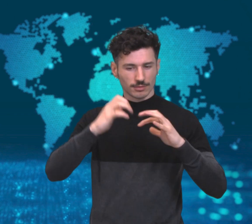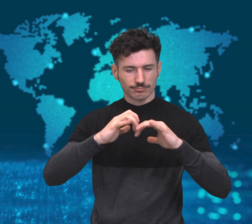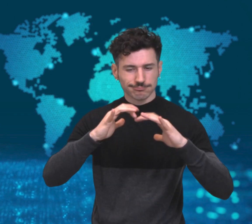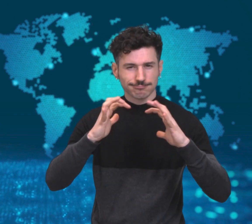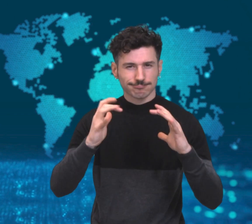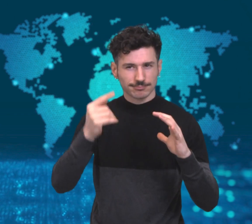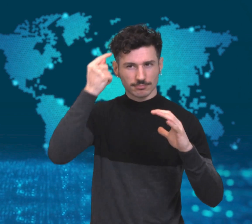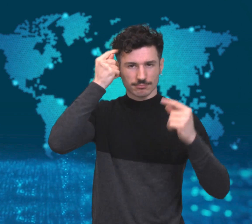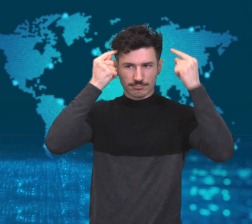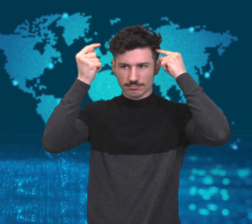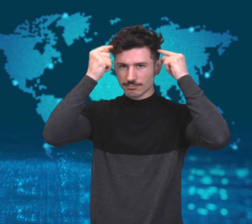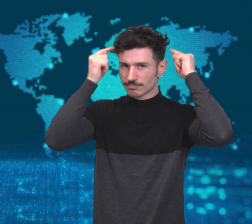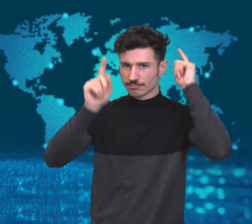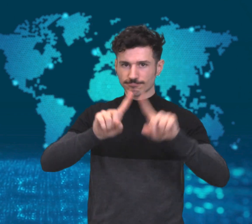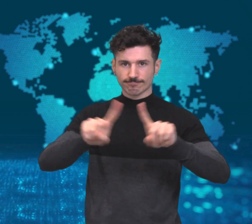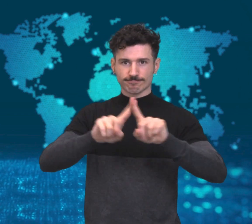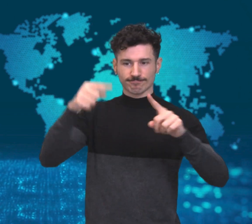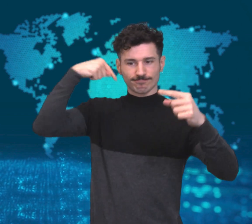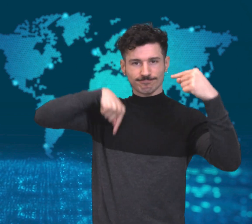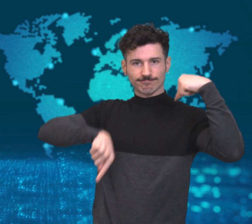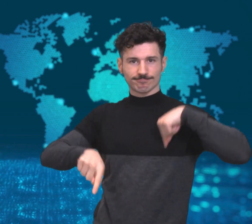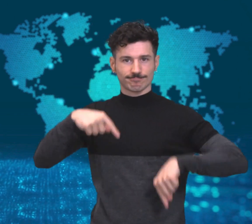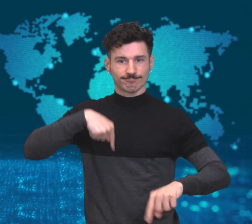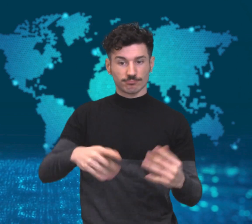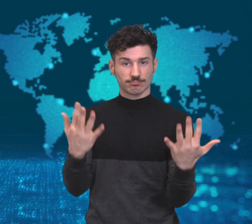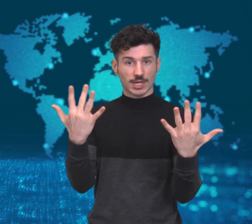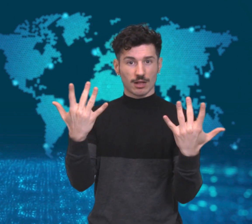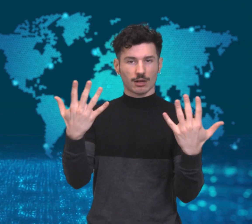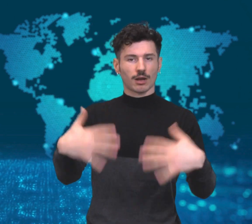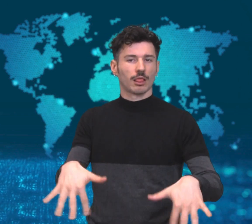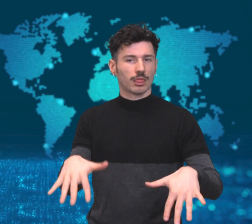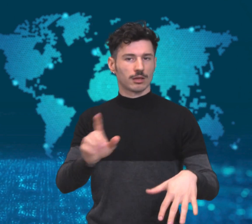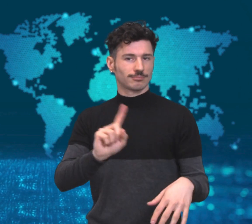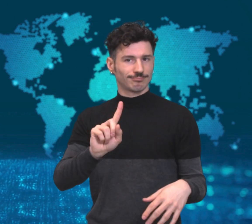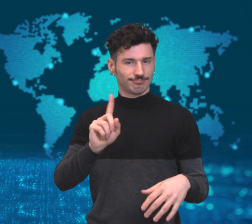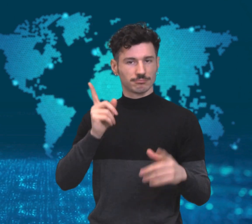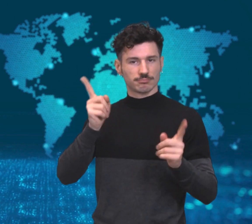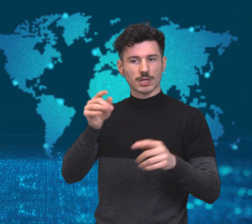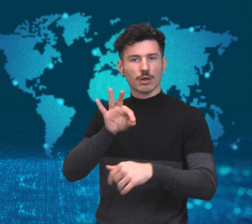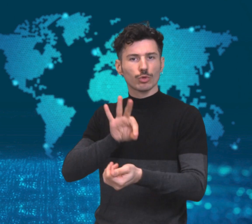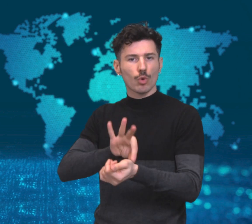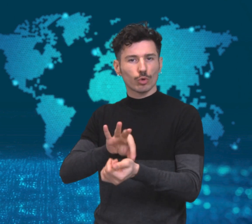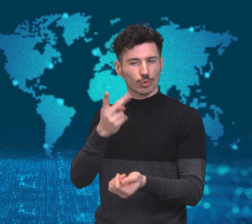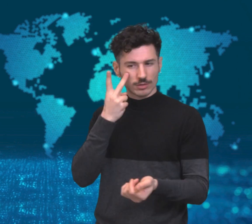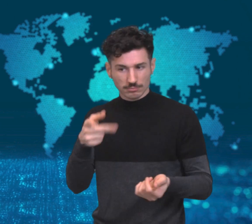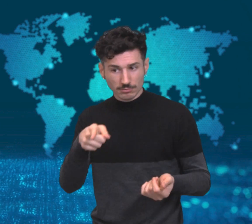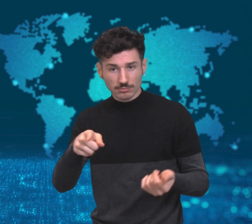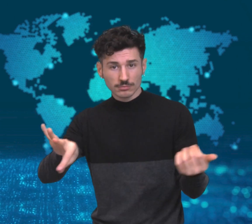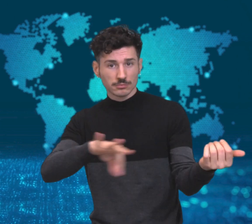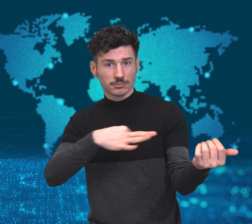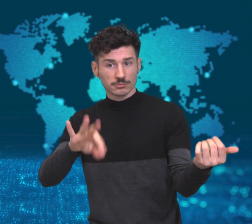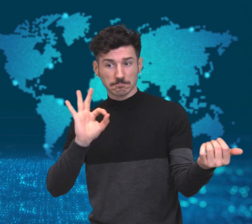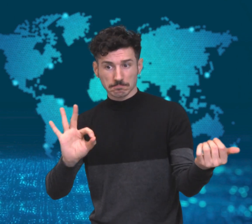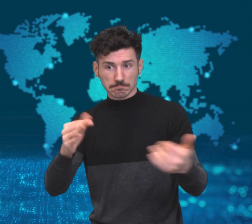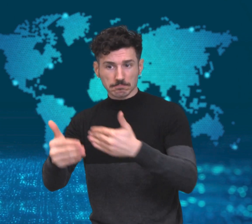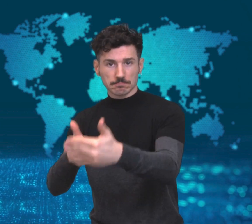that are responsible for hand movements needed to play the violin.